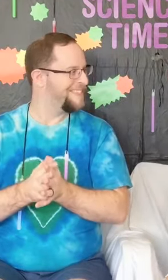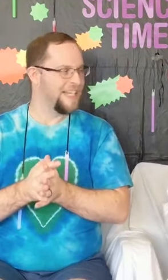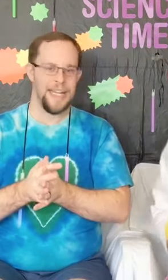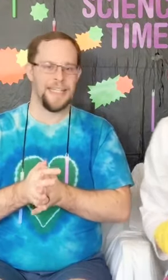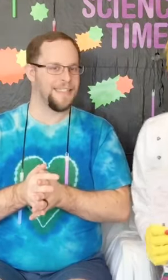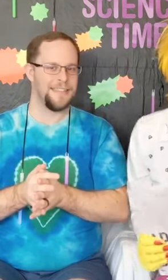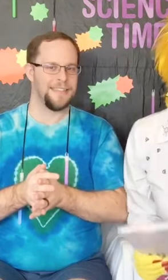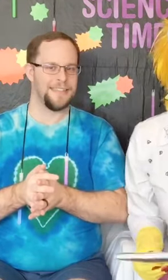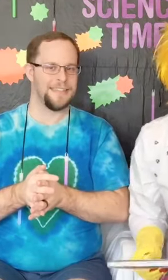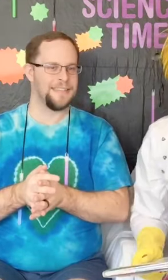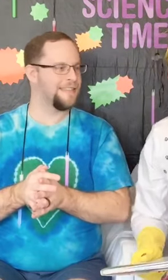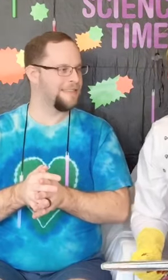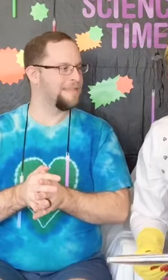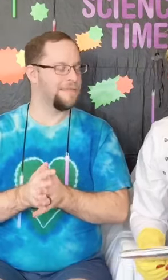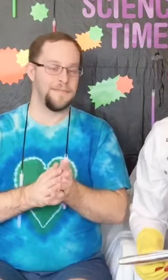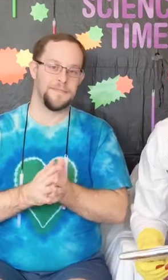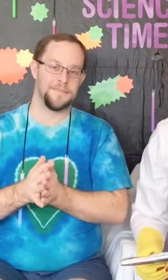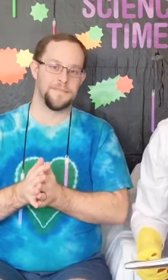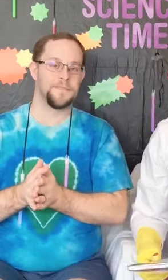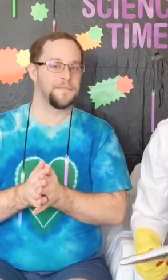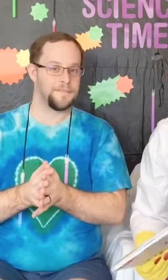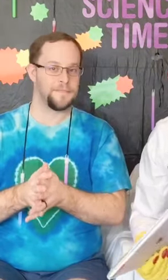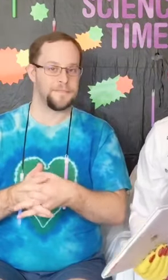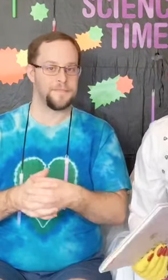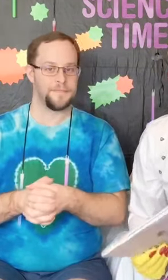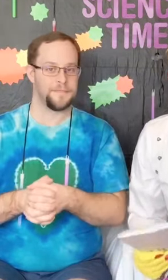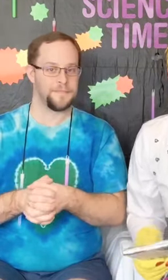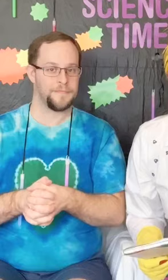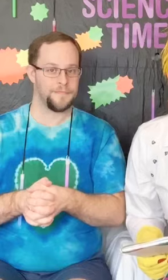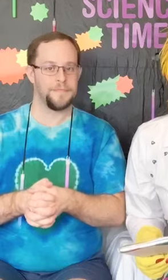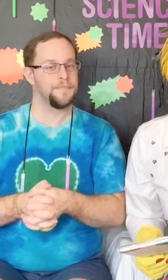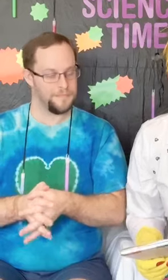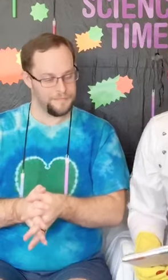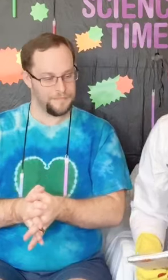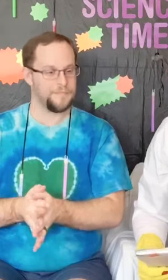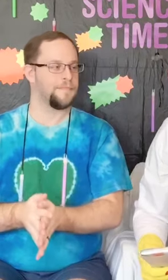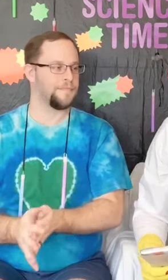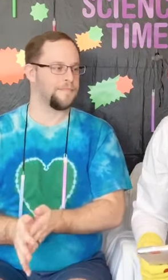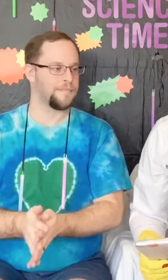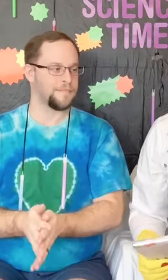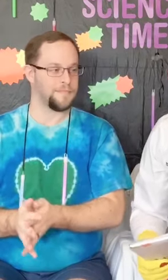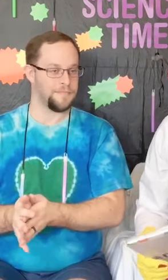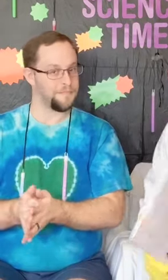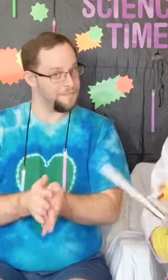it again with another story! Maybe you have some of the stories at home. Maybe you can get them some from the library. Who knows, who knows, who knows?